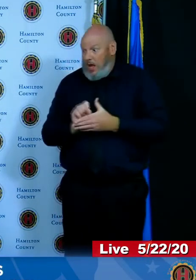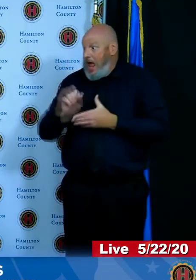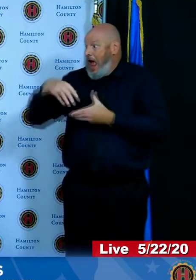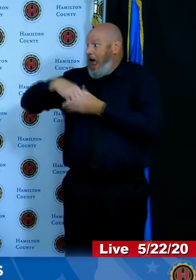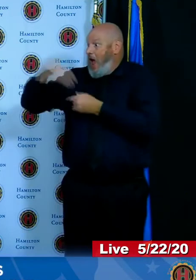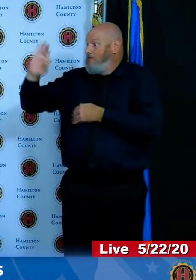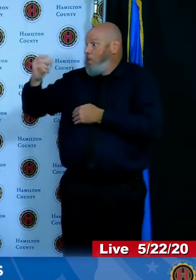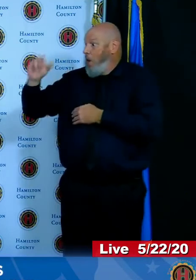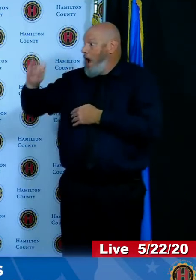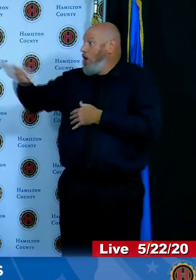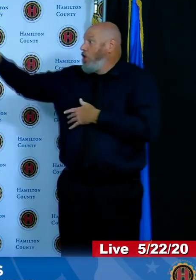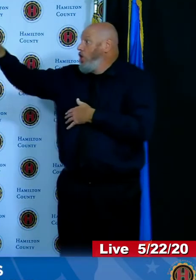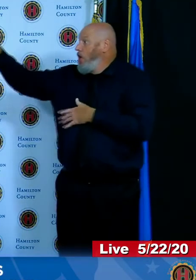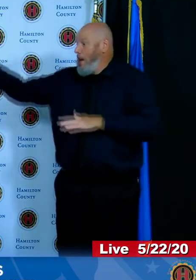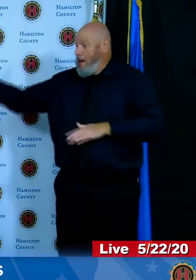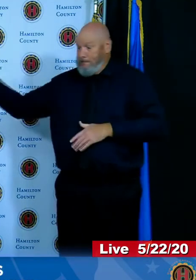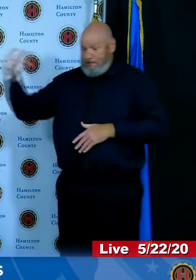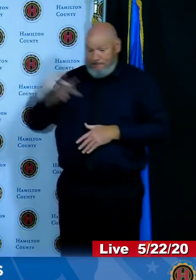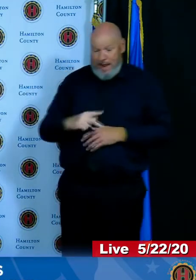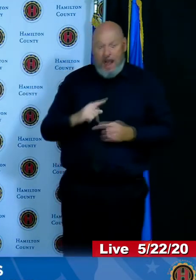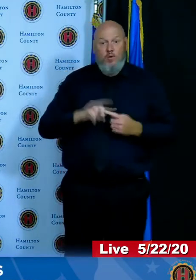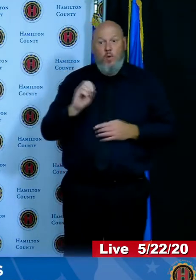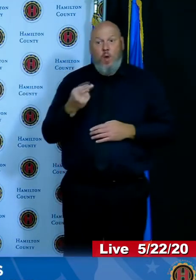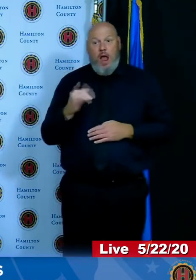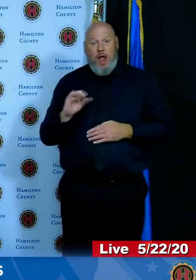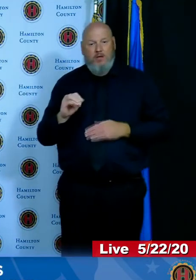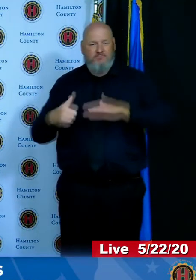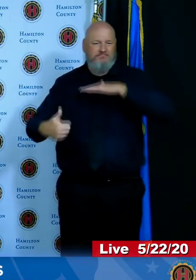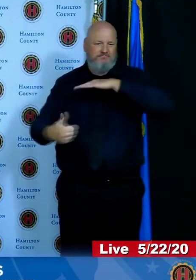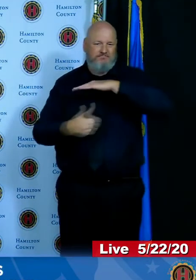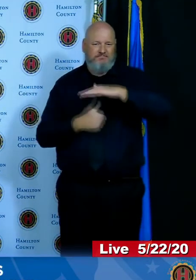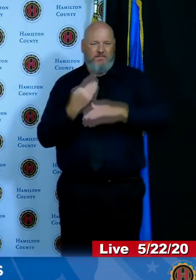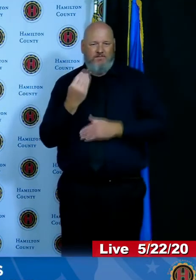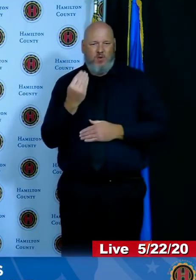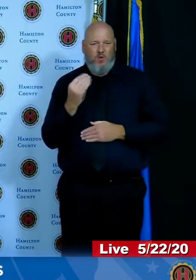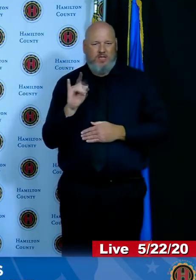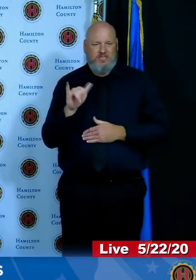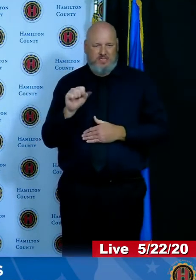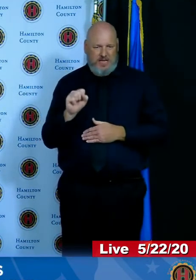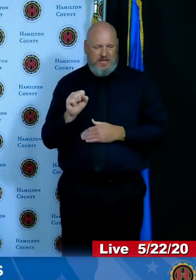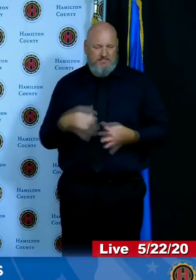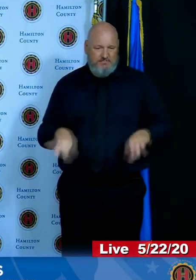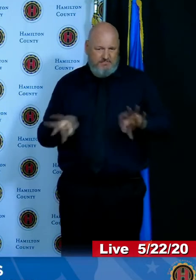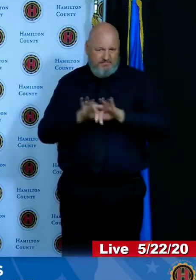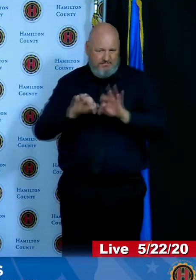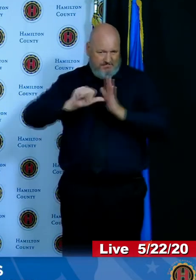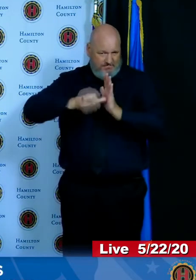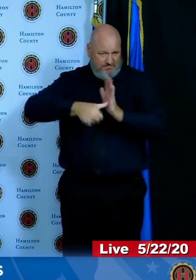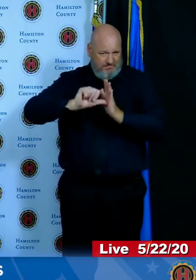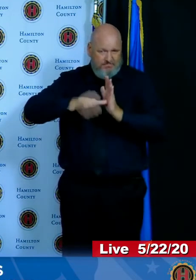to Ohio to self quarantine for 14 days yesterday's health advisory lifts